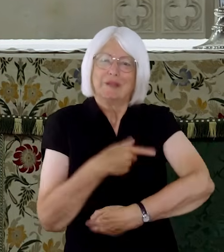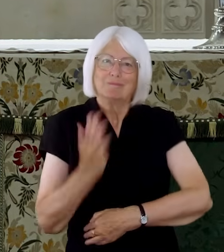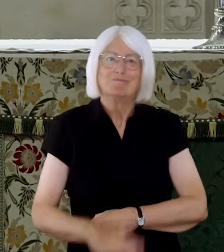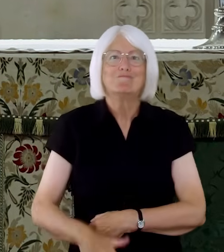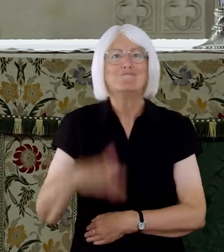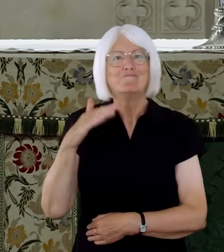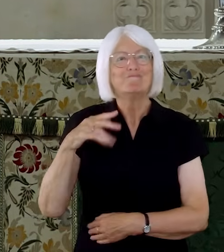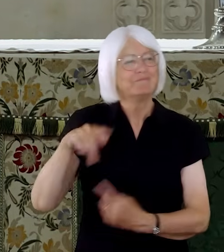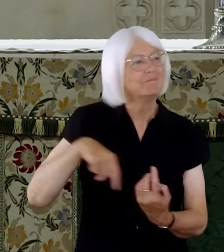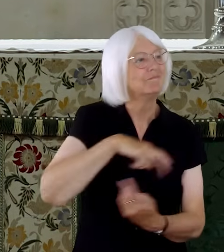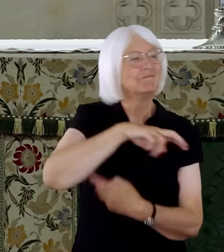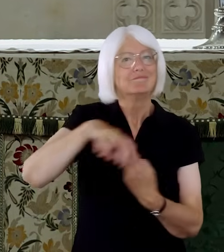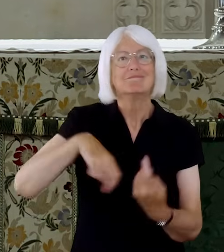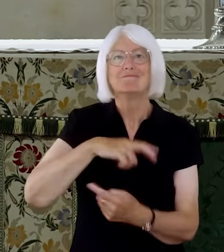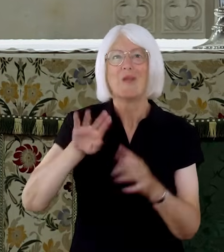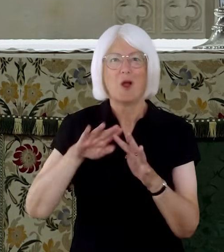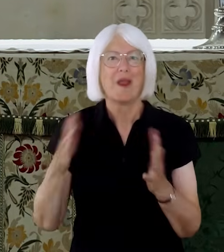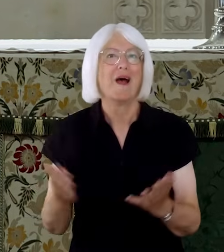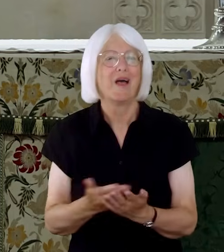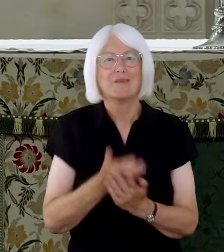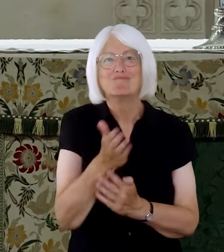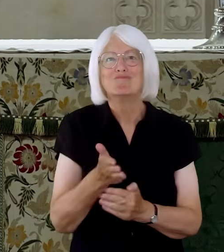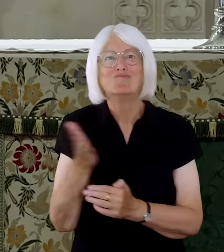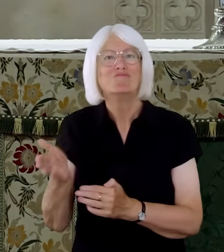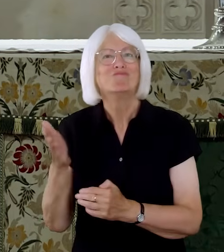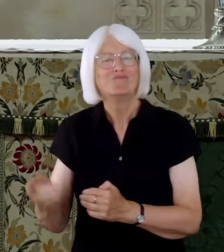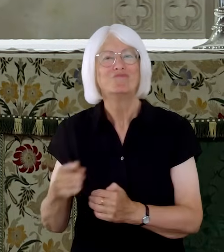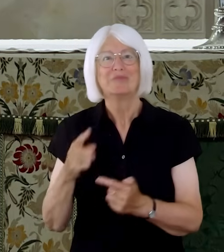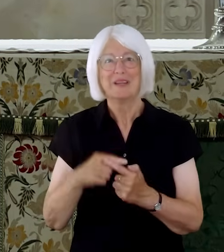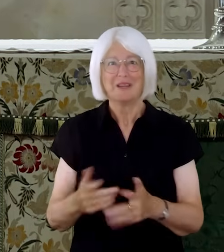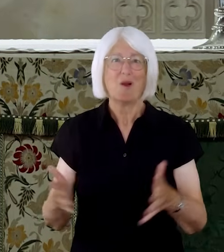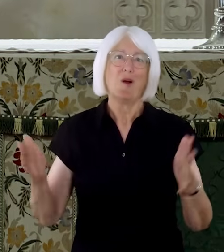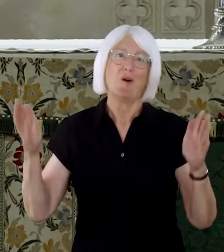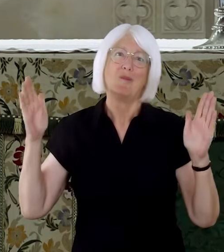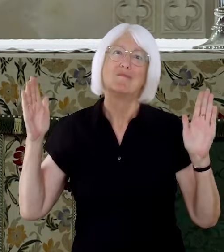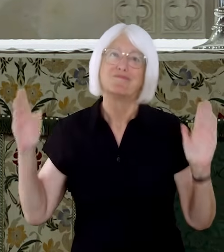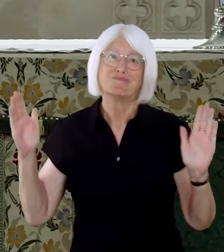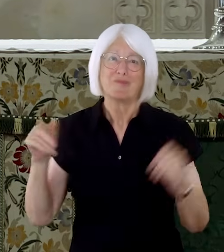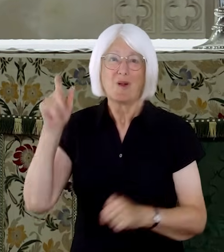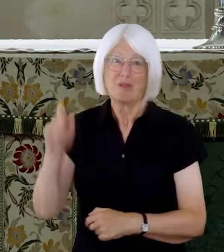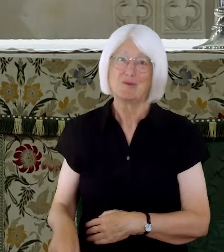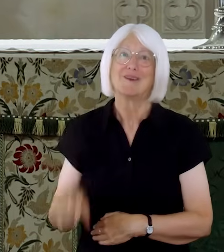He lived on earth and went about among us. He opened wide his arms for us on the cross.